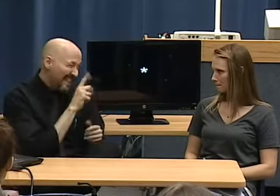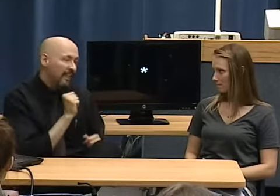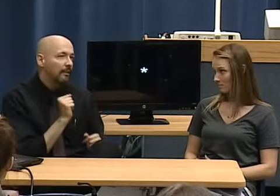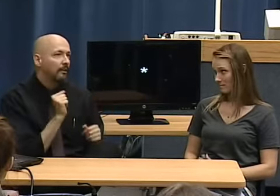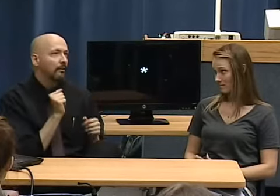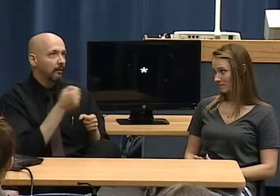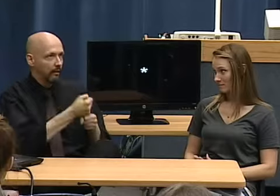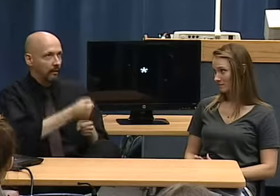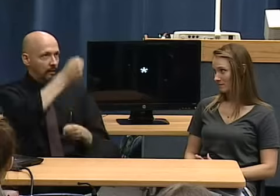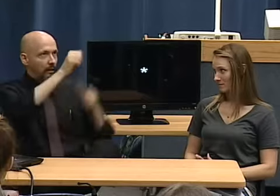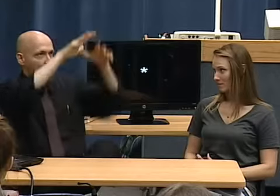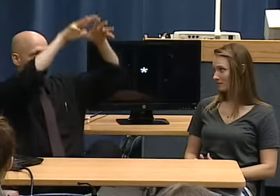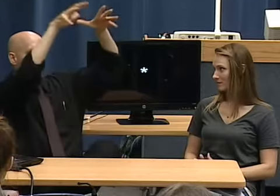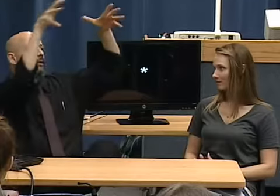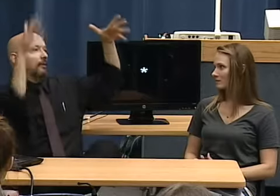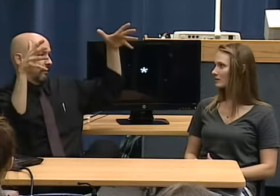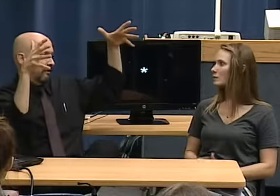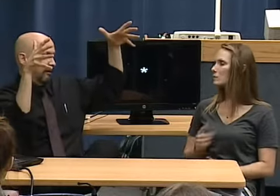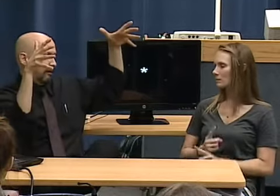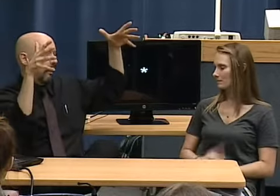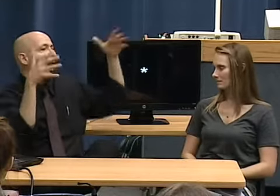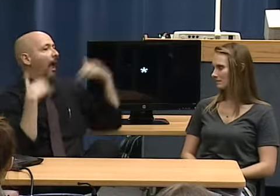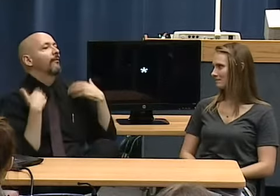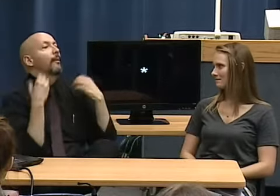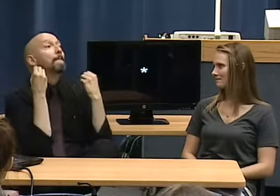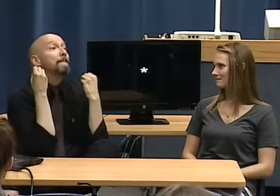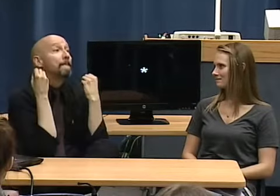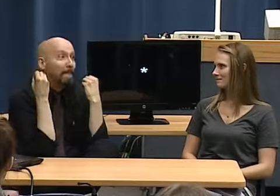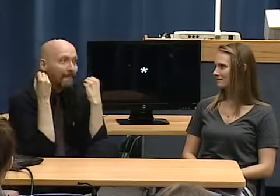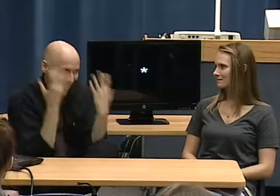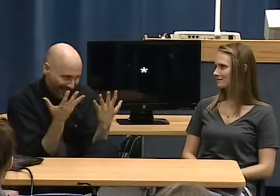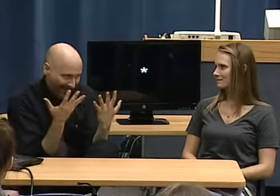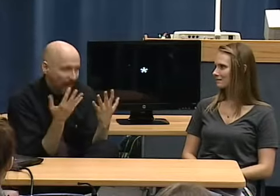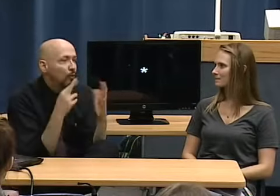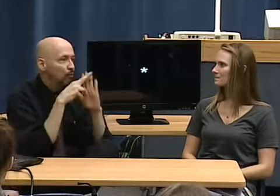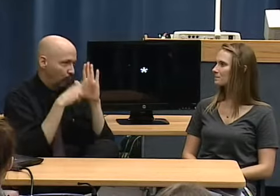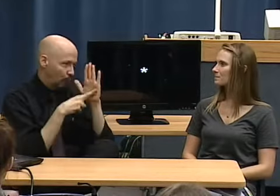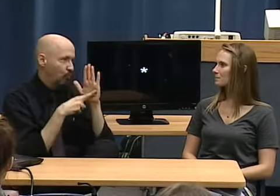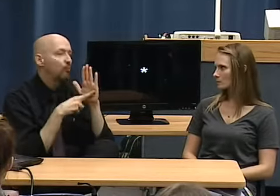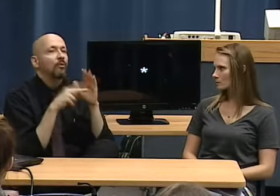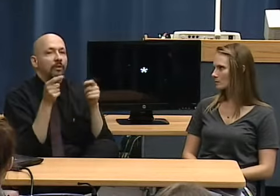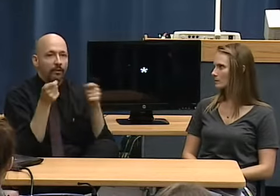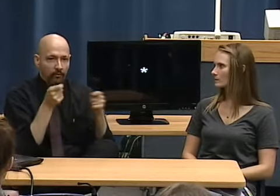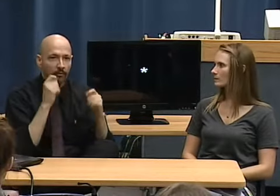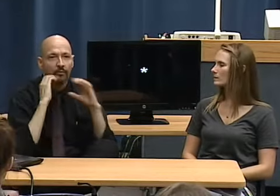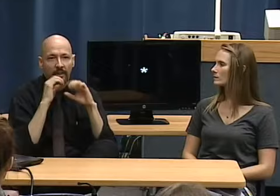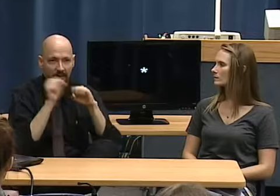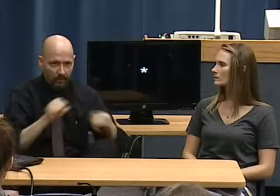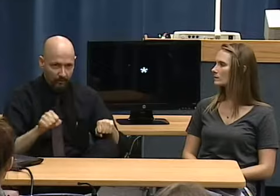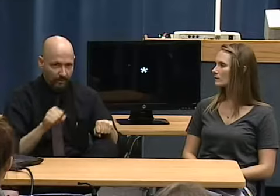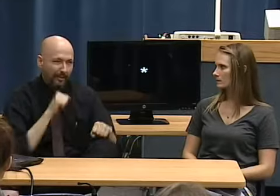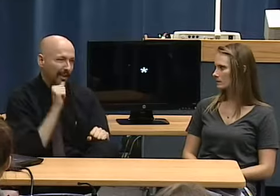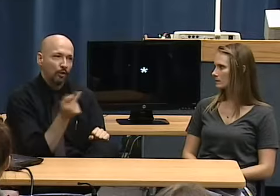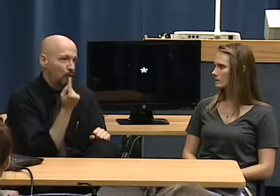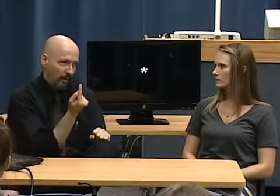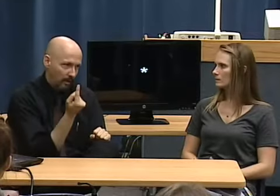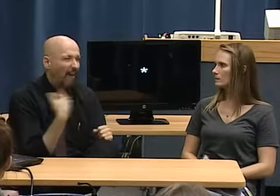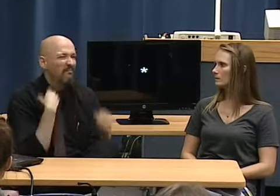Well, it's one under an umbrella It has many rule governed communication systems. Not only one.